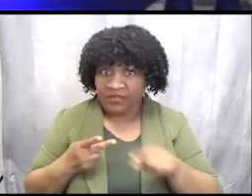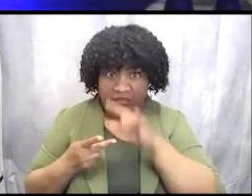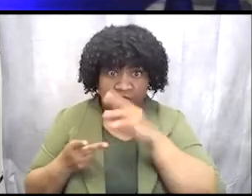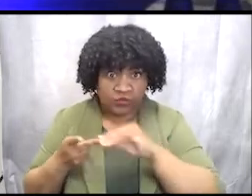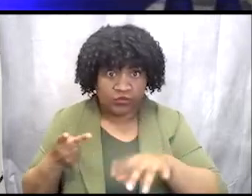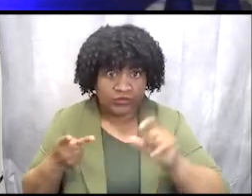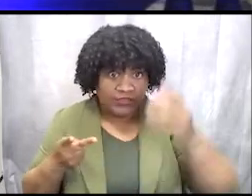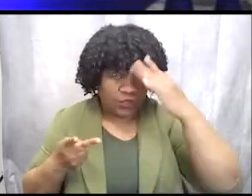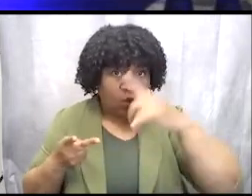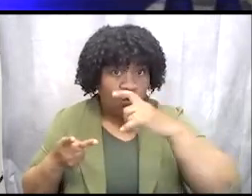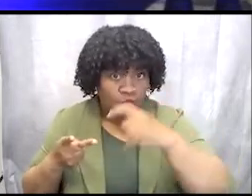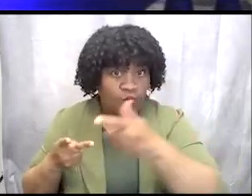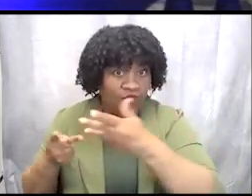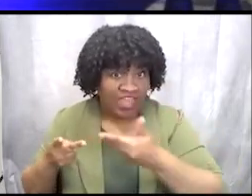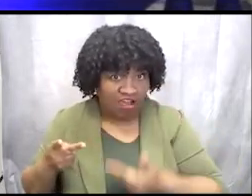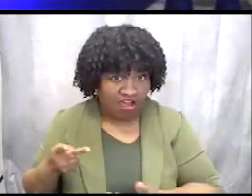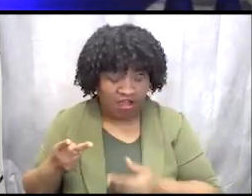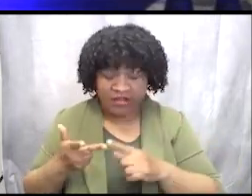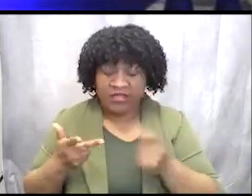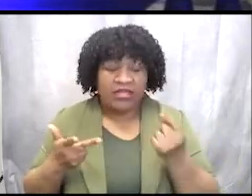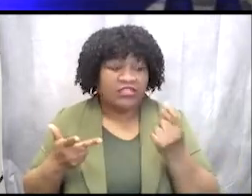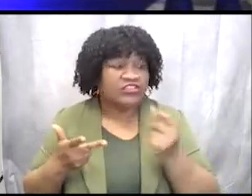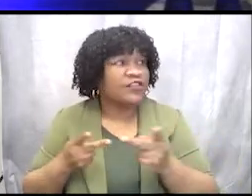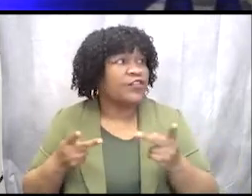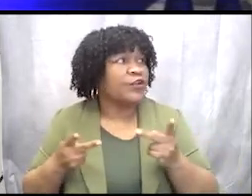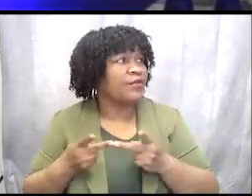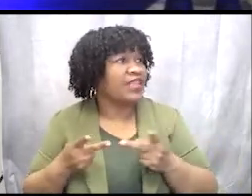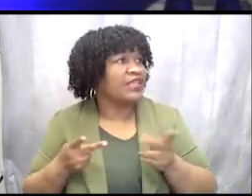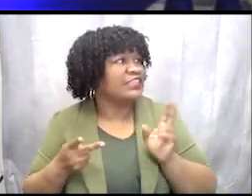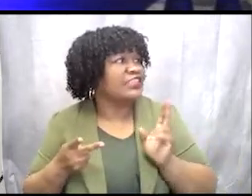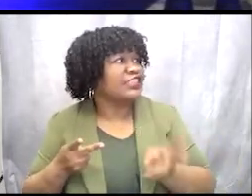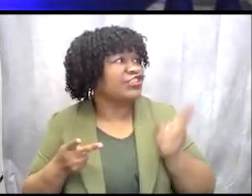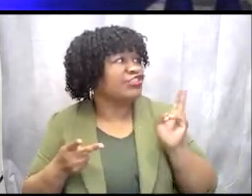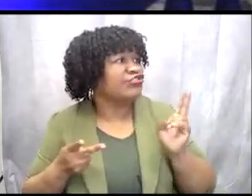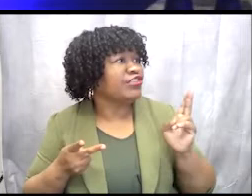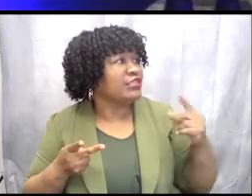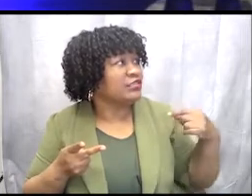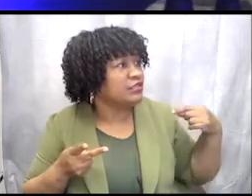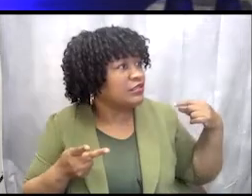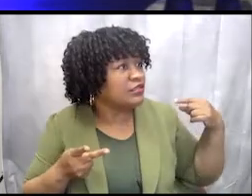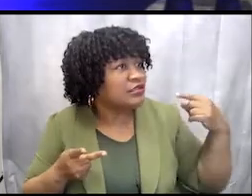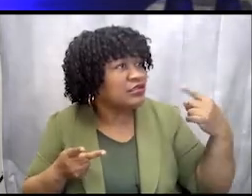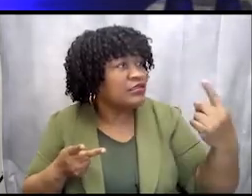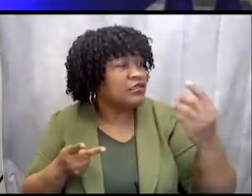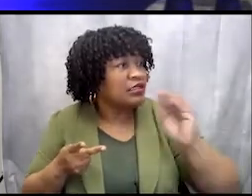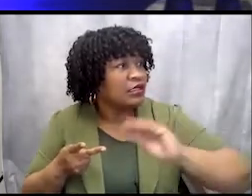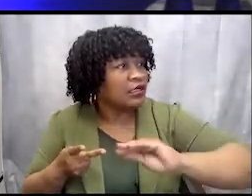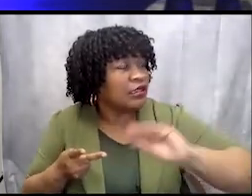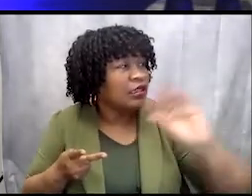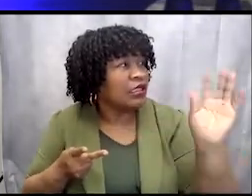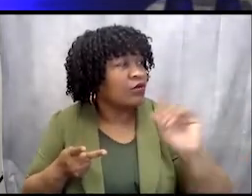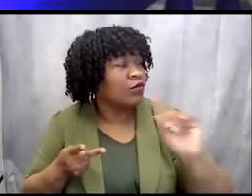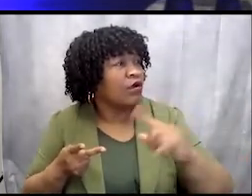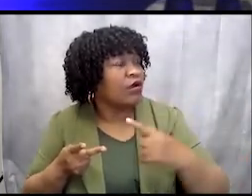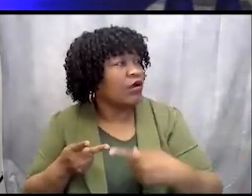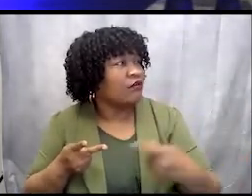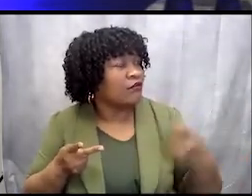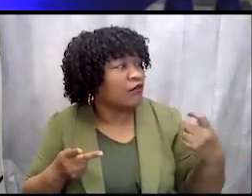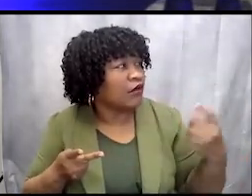and understand your place historically, so that you are clear about where you stand and you know